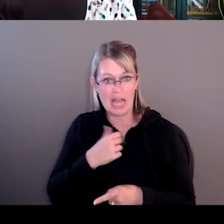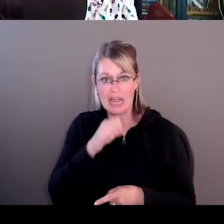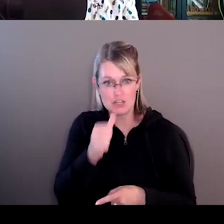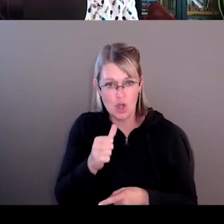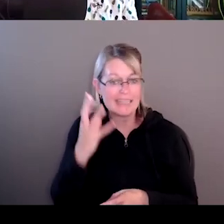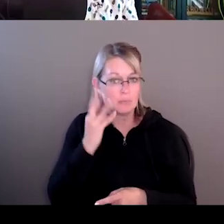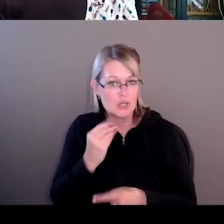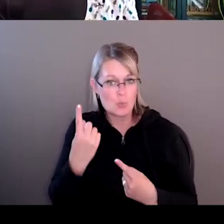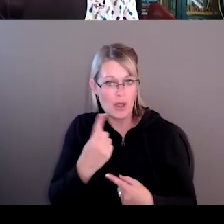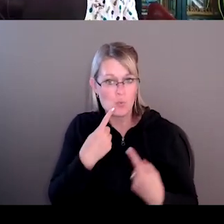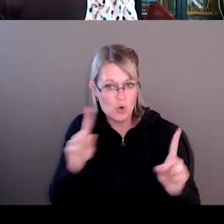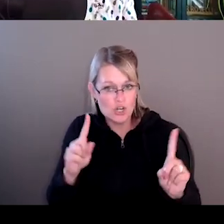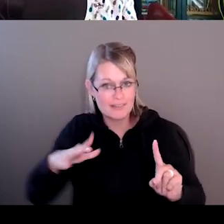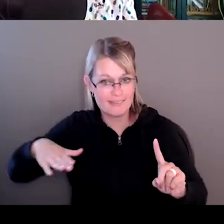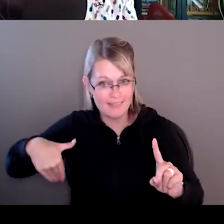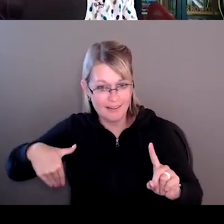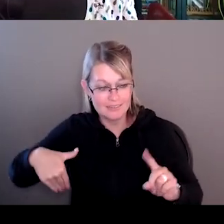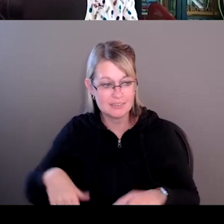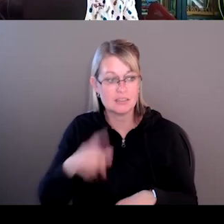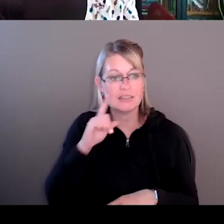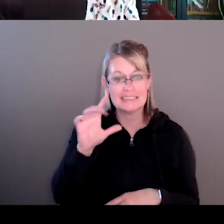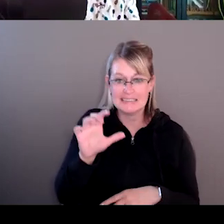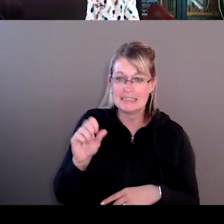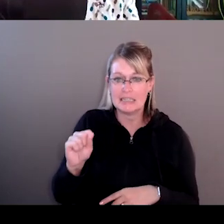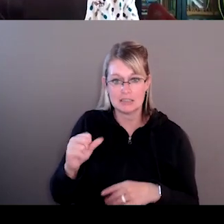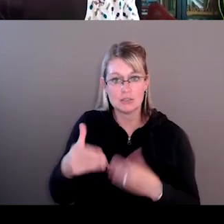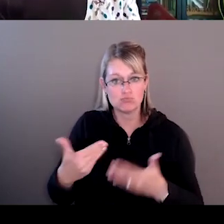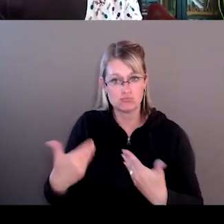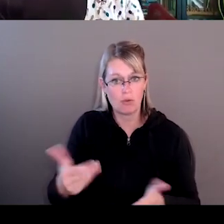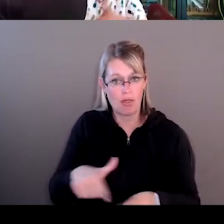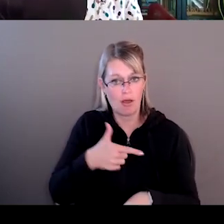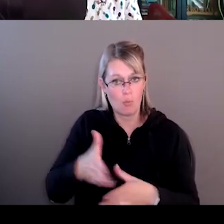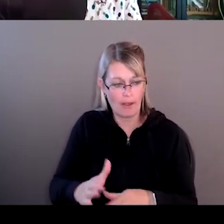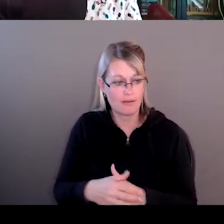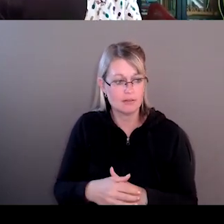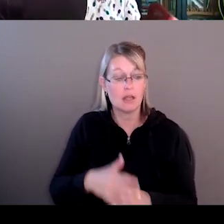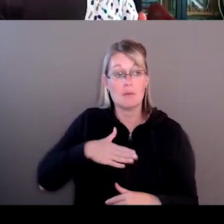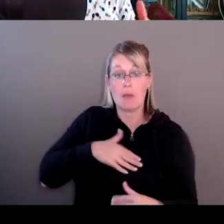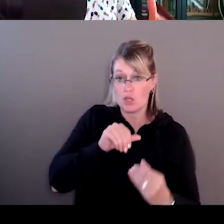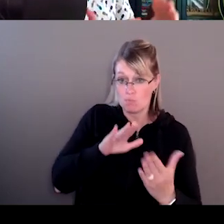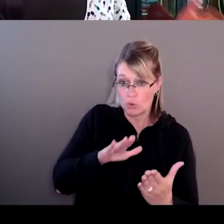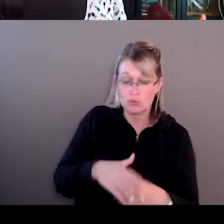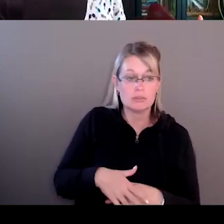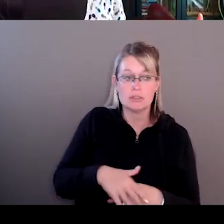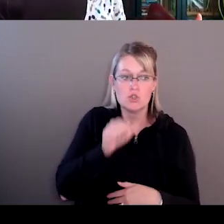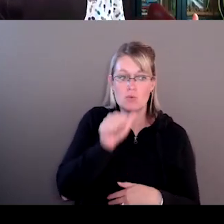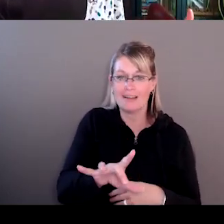yet. Instead, CSS can go a long way here. So my approach means you cannot select the text,